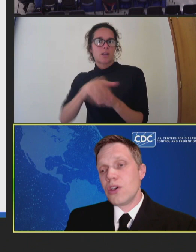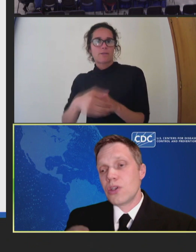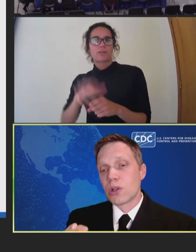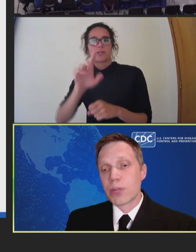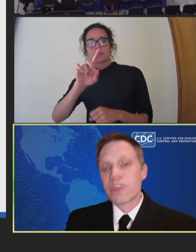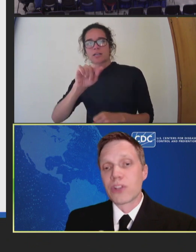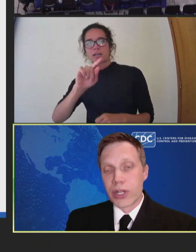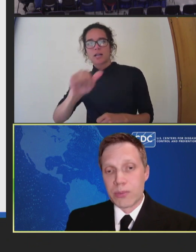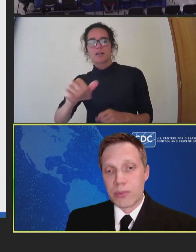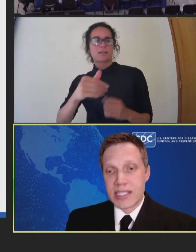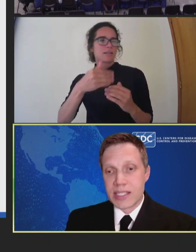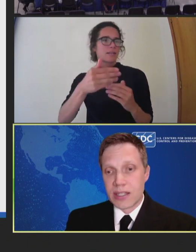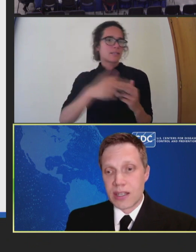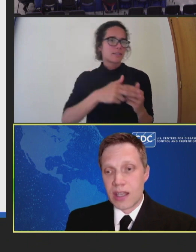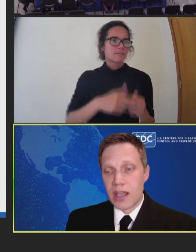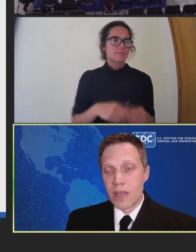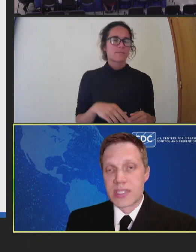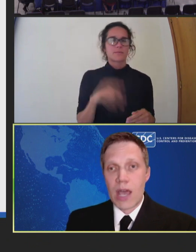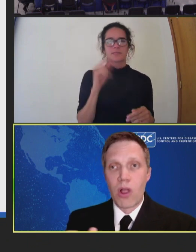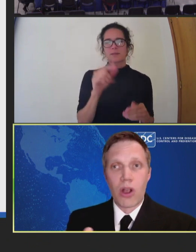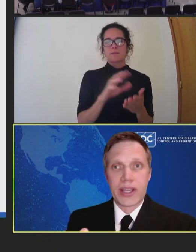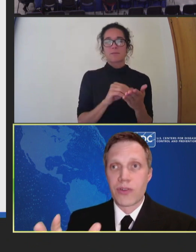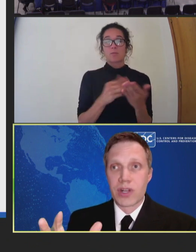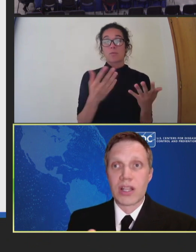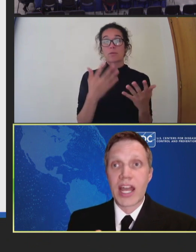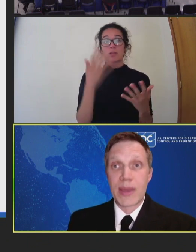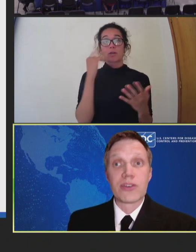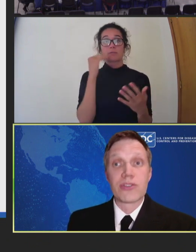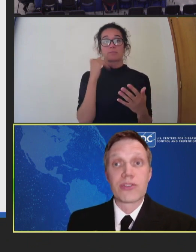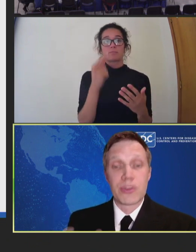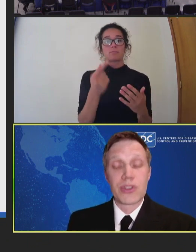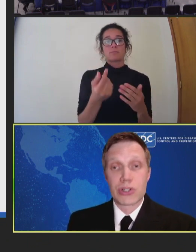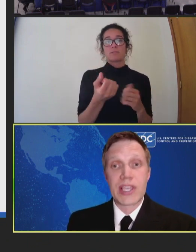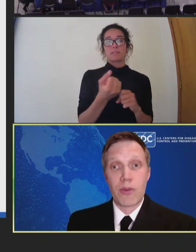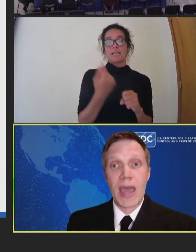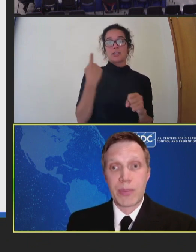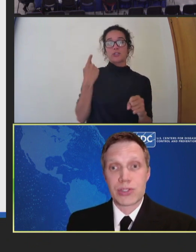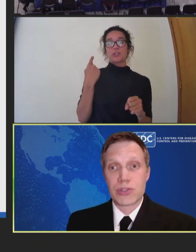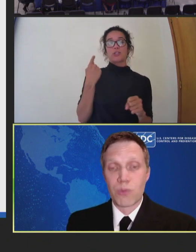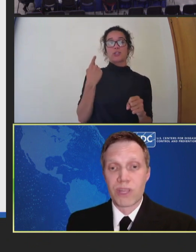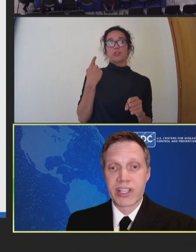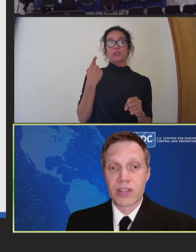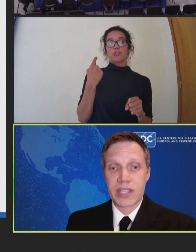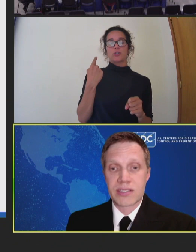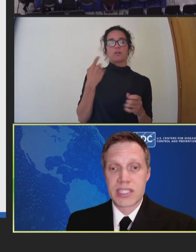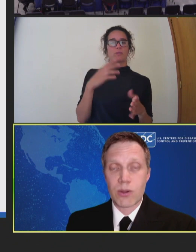So, a little bit of learning from last season was how we already covered a lot about some of the nirsevimab issues. And we're really looking to see what